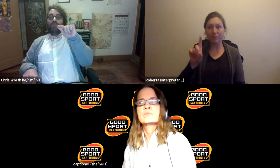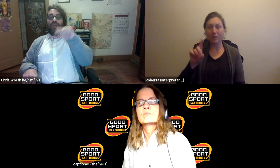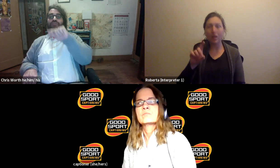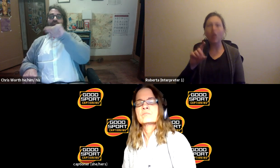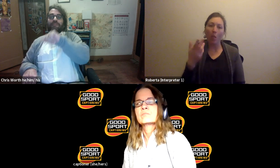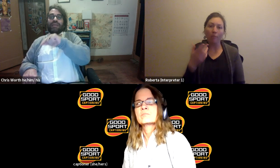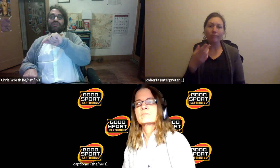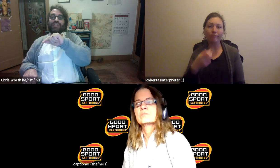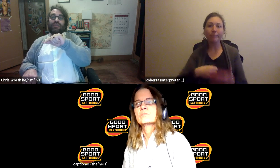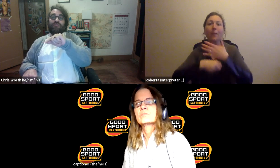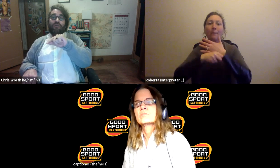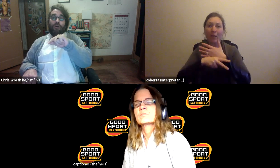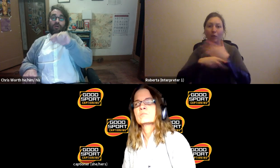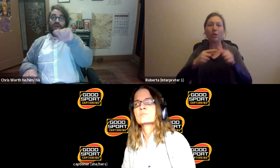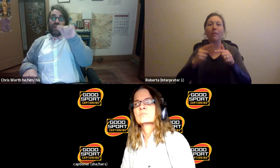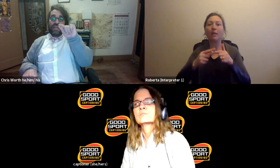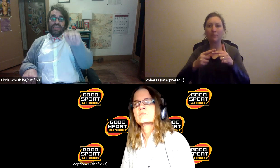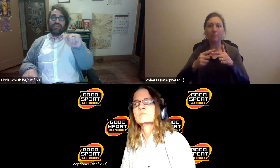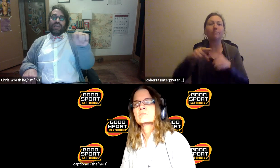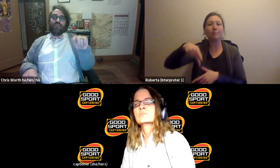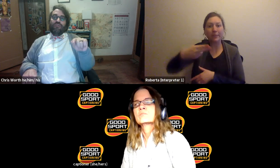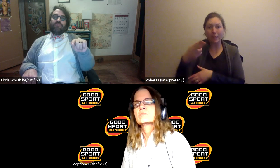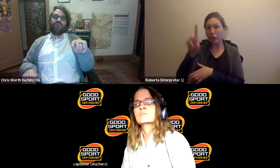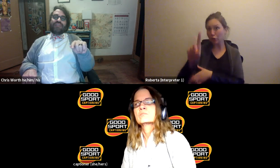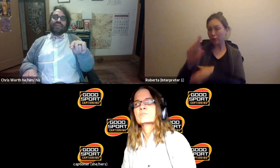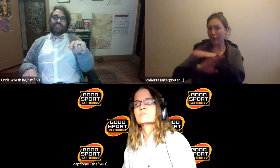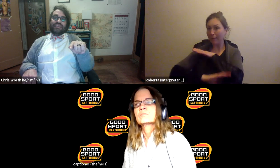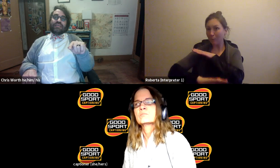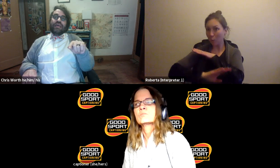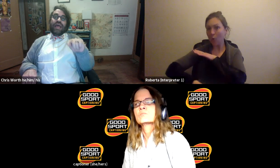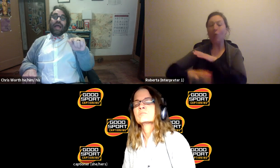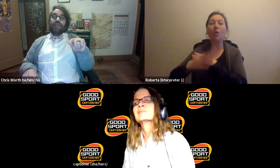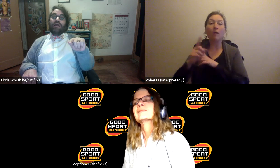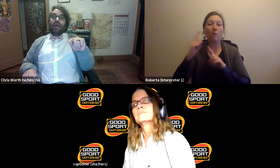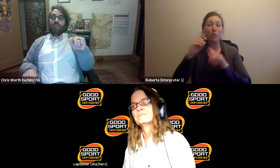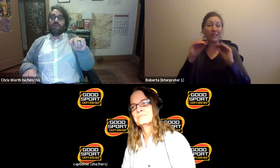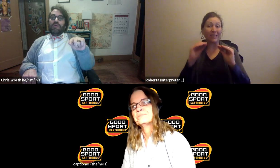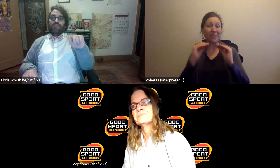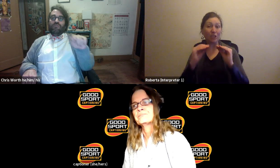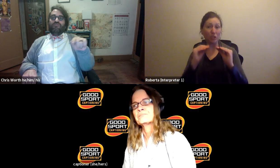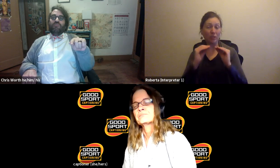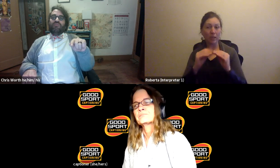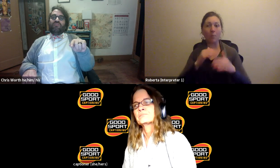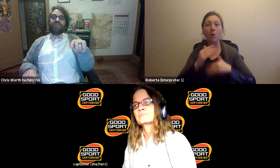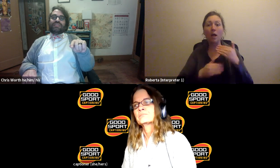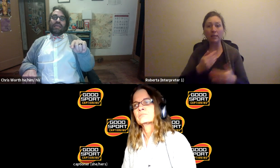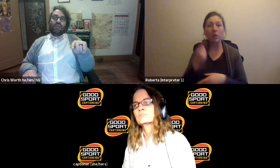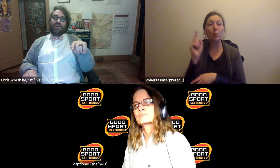enter my PhD in the fall in teaching and learning processes at University of Missouri St. Louis.